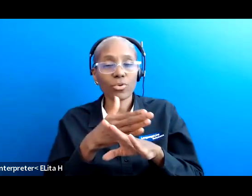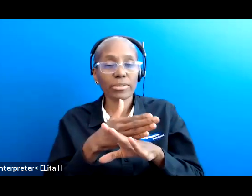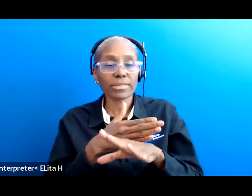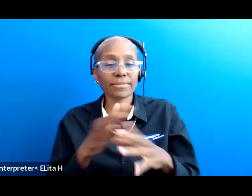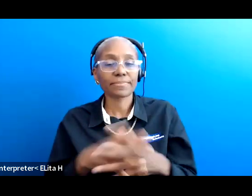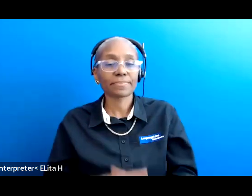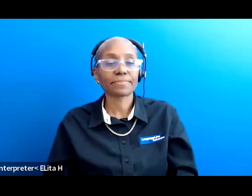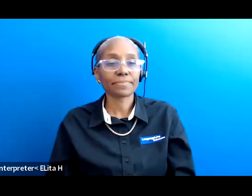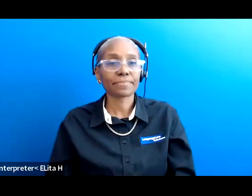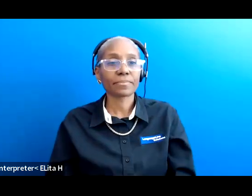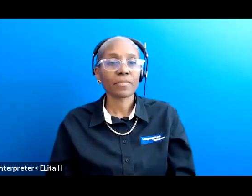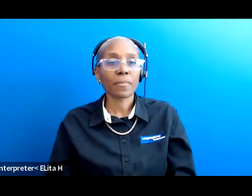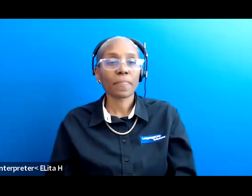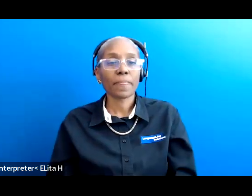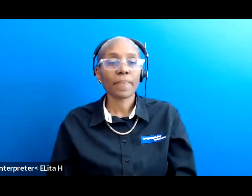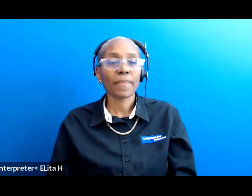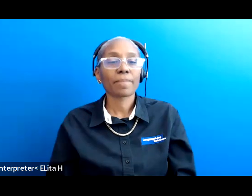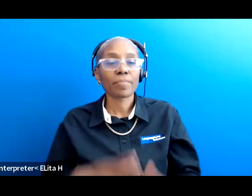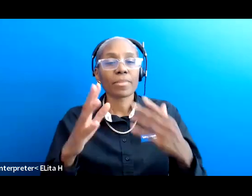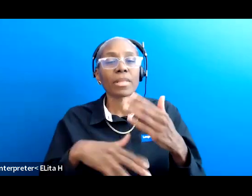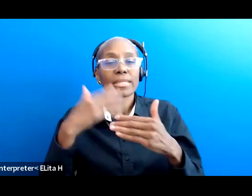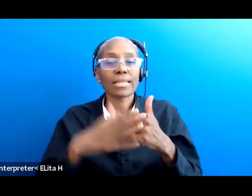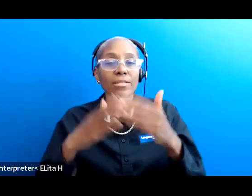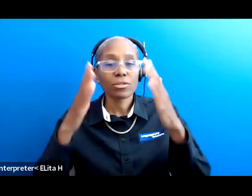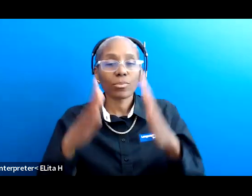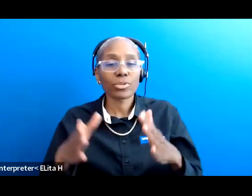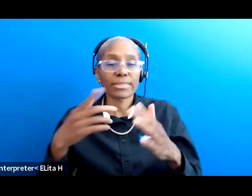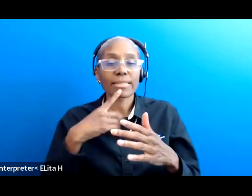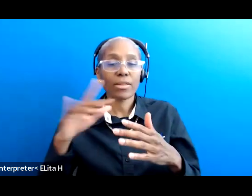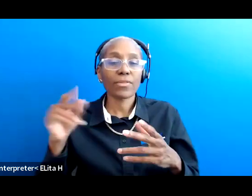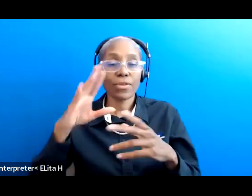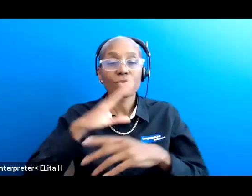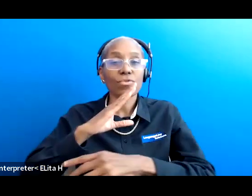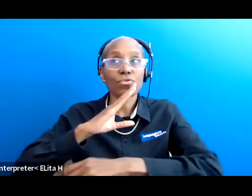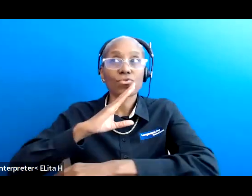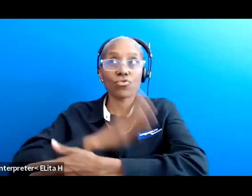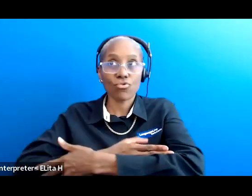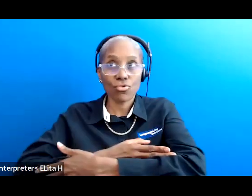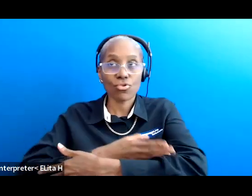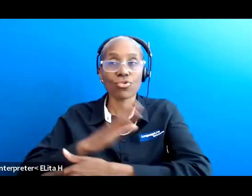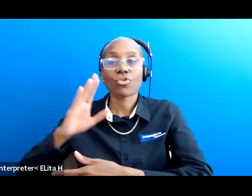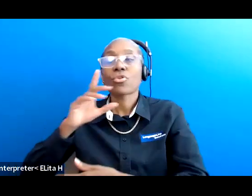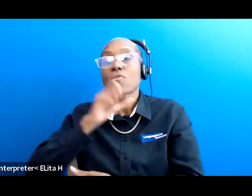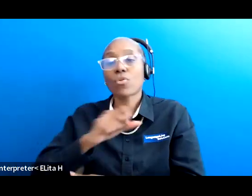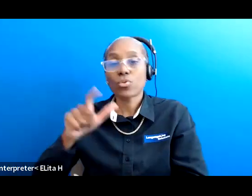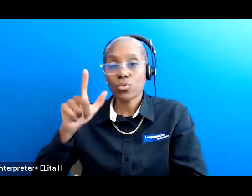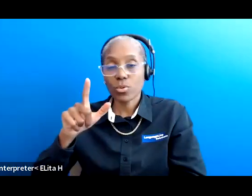The next question is from a person that was told that their daughter who's 21 years old, bladder is very small and her urethra is thinning.